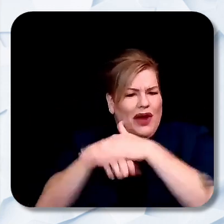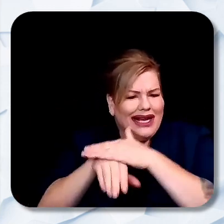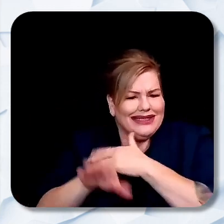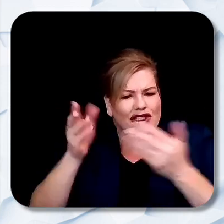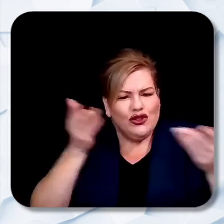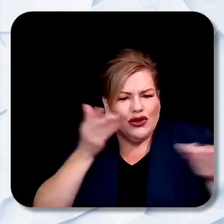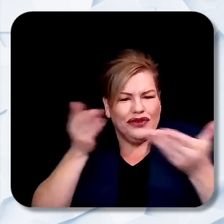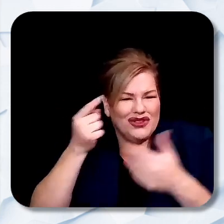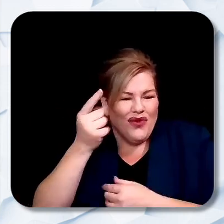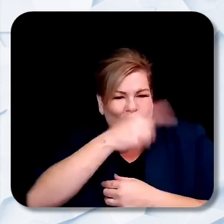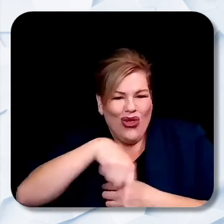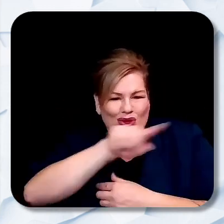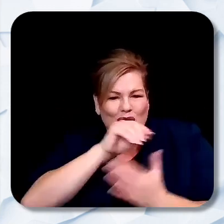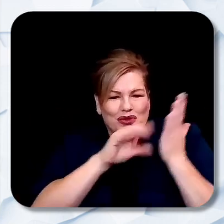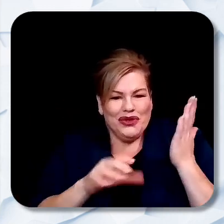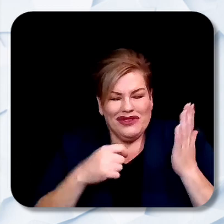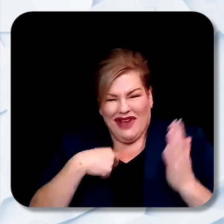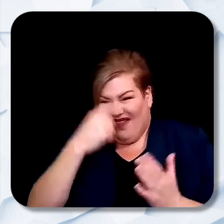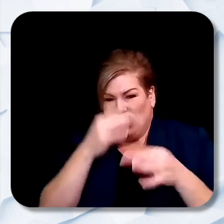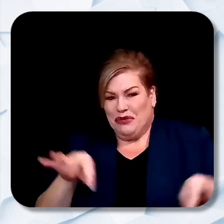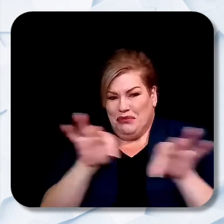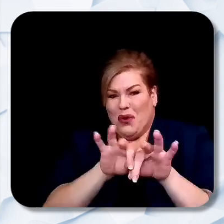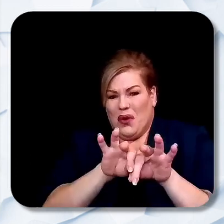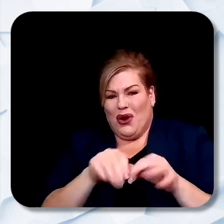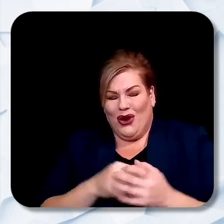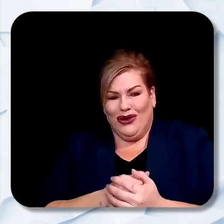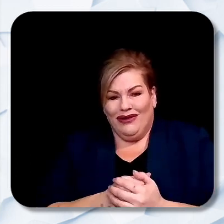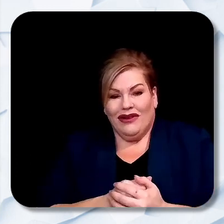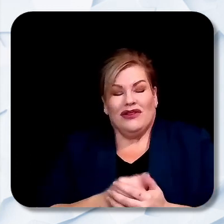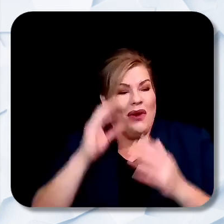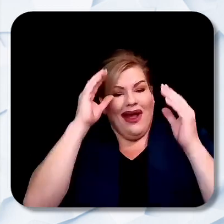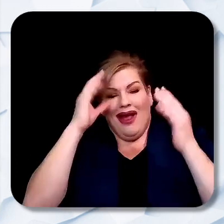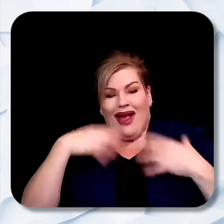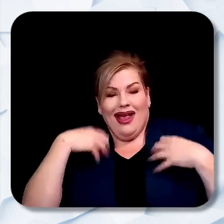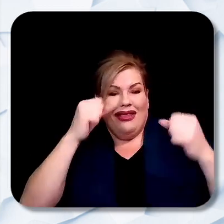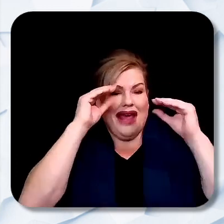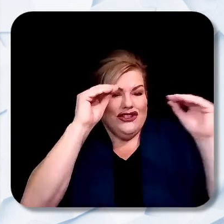And I think that's really a beautiful component of health education that, although is very much